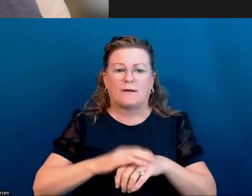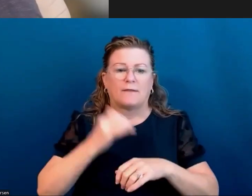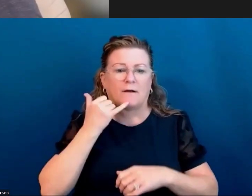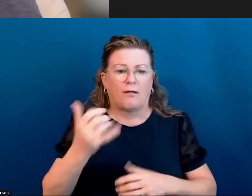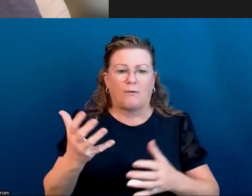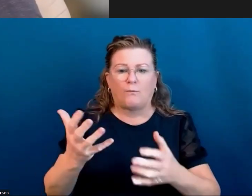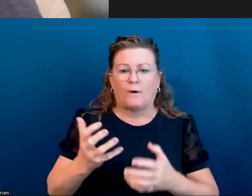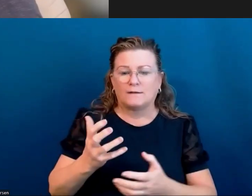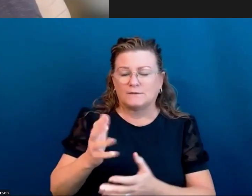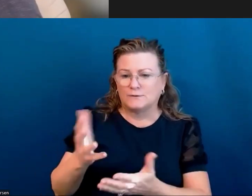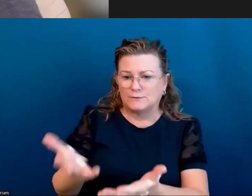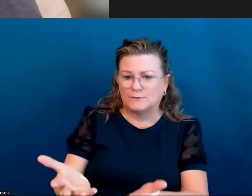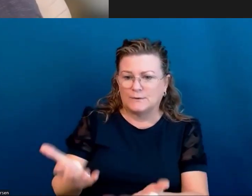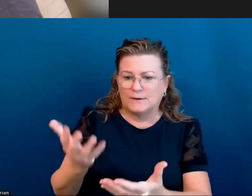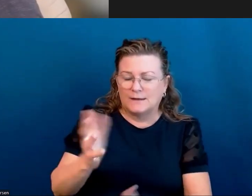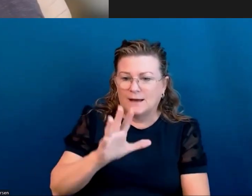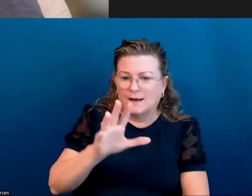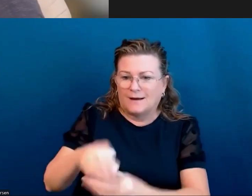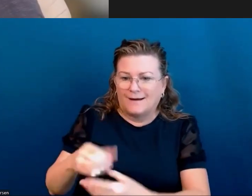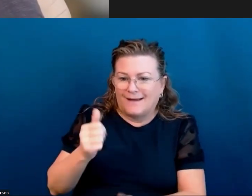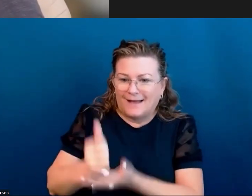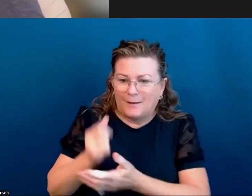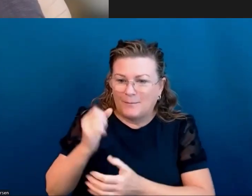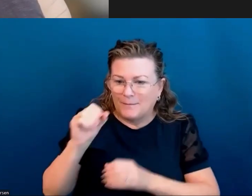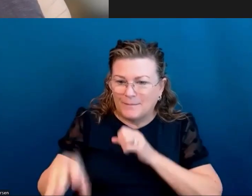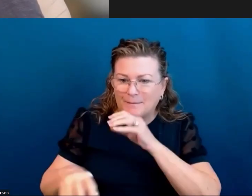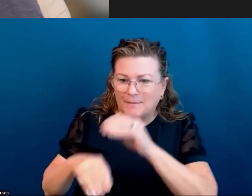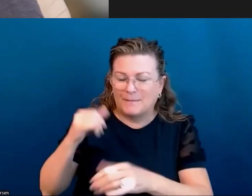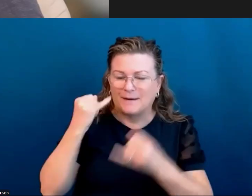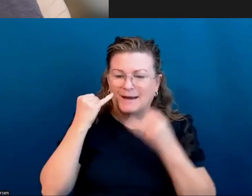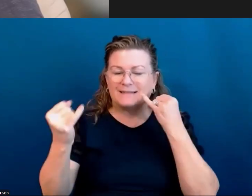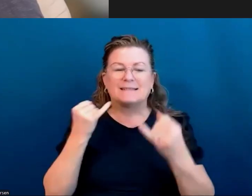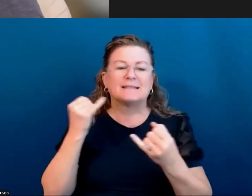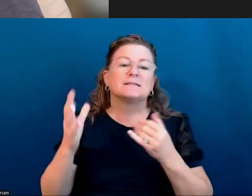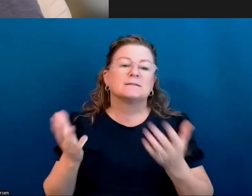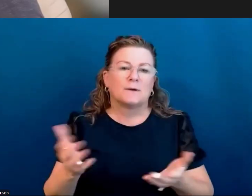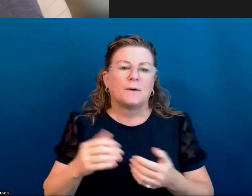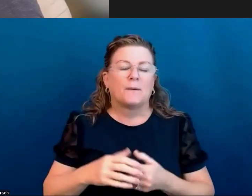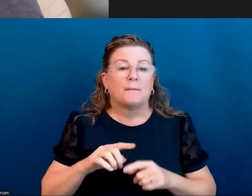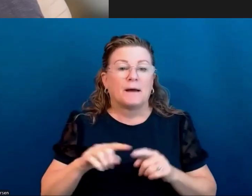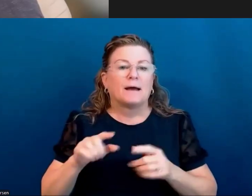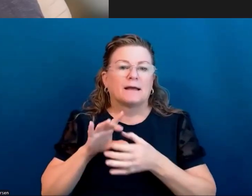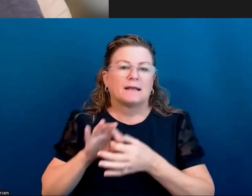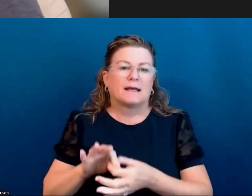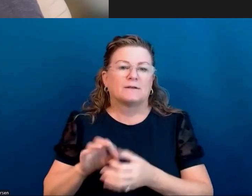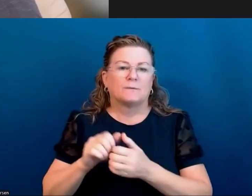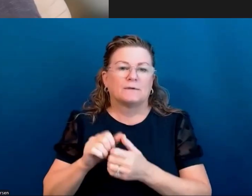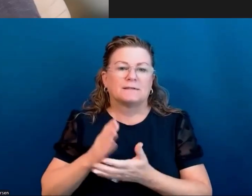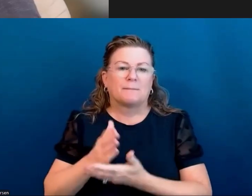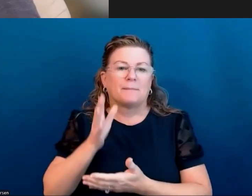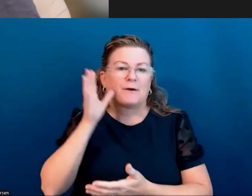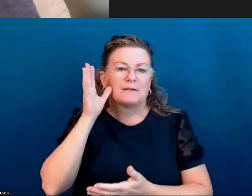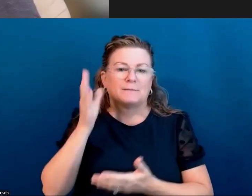to dive into giving you ideas so but connecting with some parents might be some great faith.